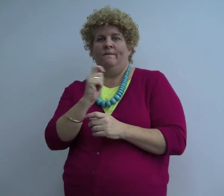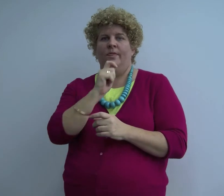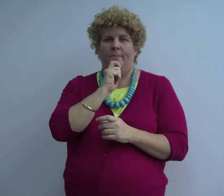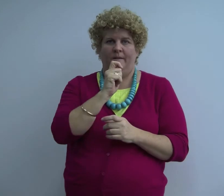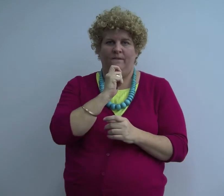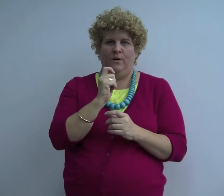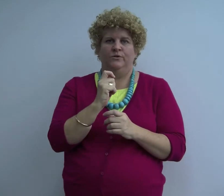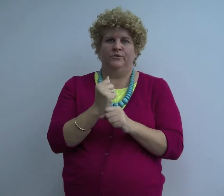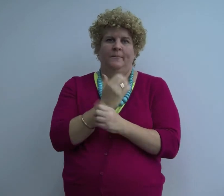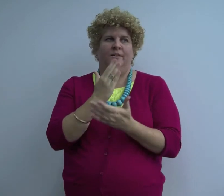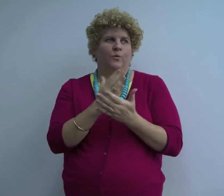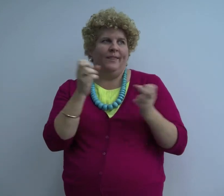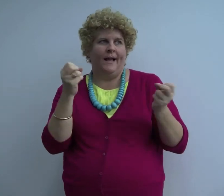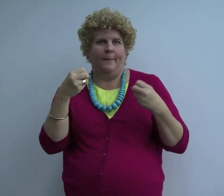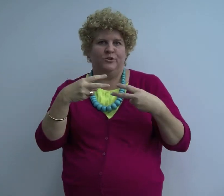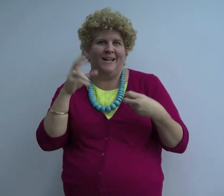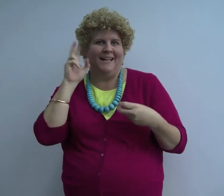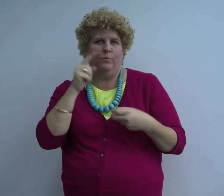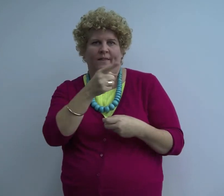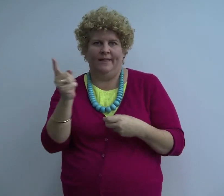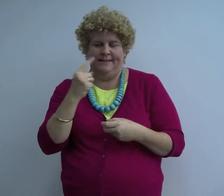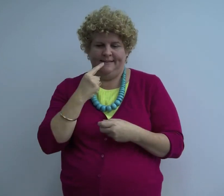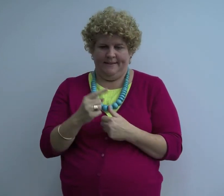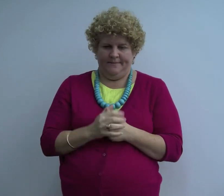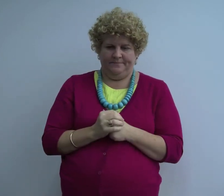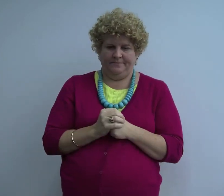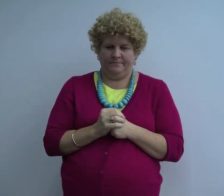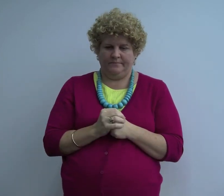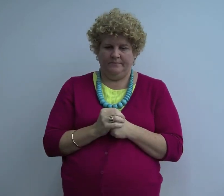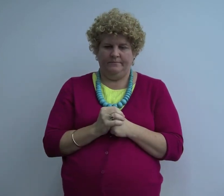In some cases, the microphone may need to be passed around for each different speaker.